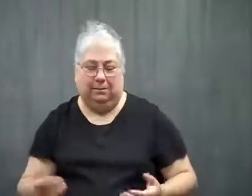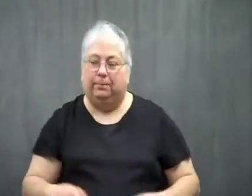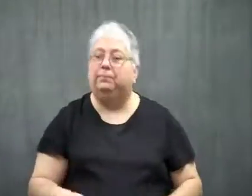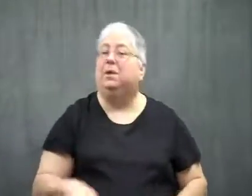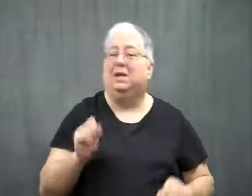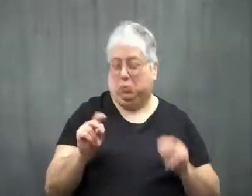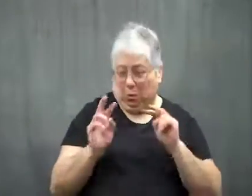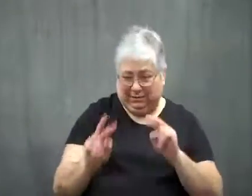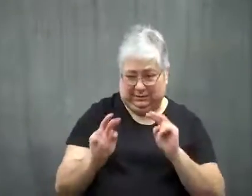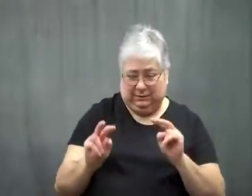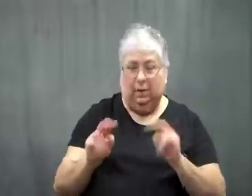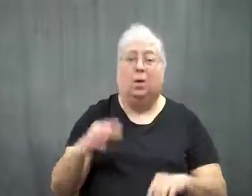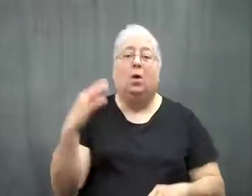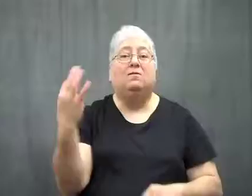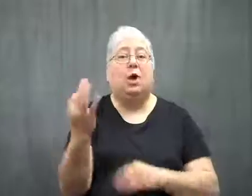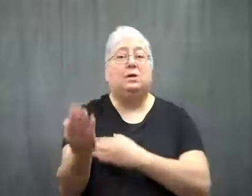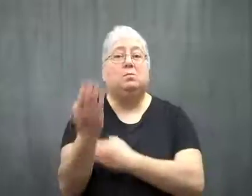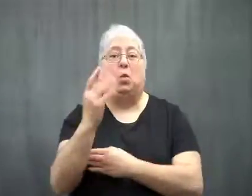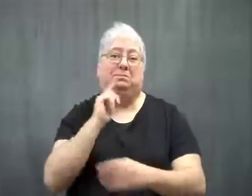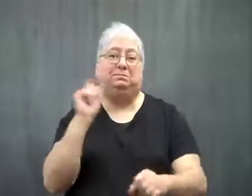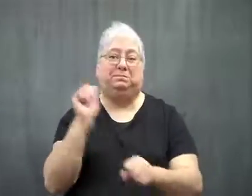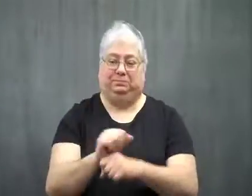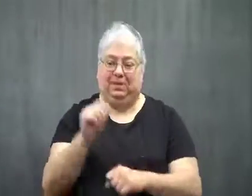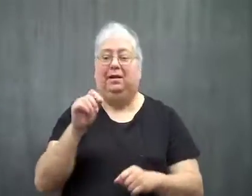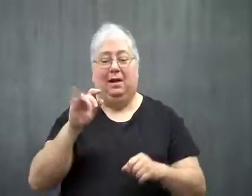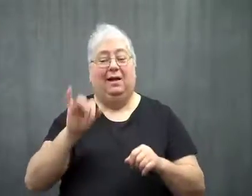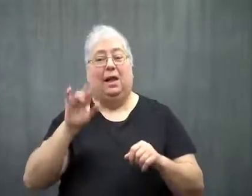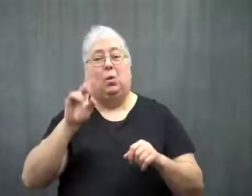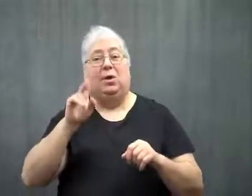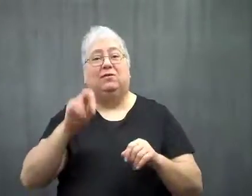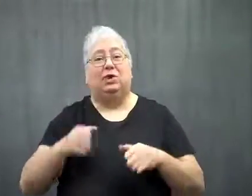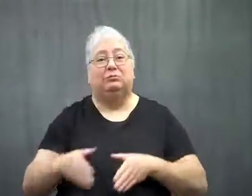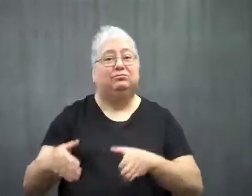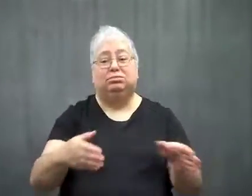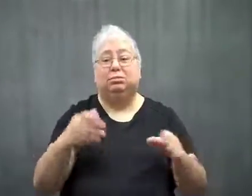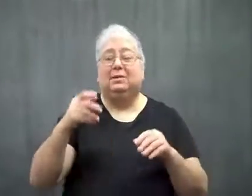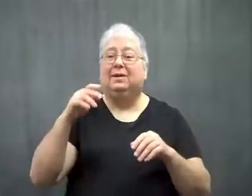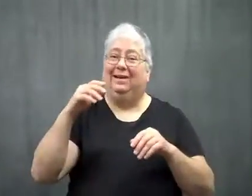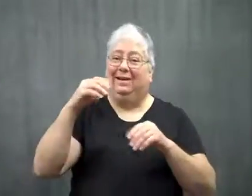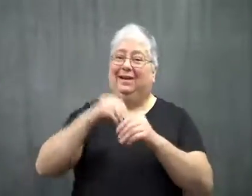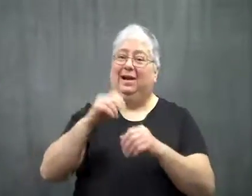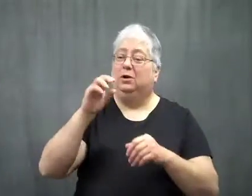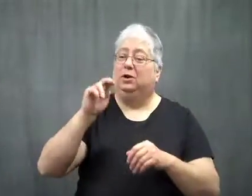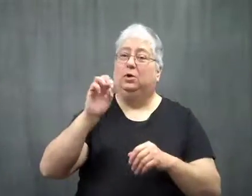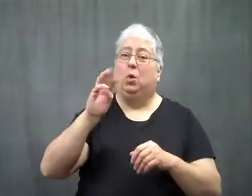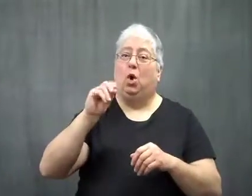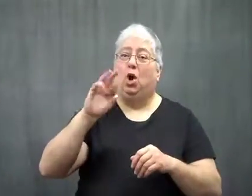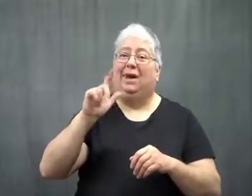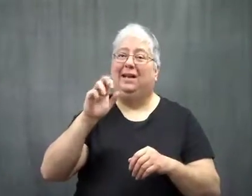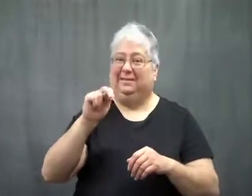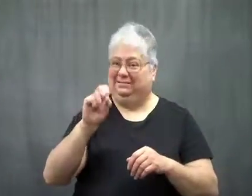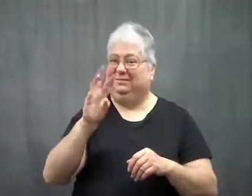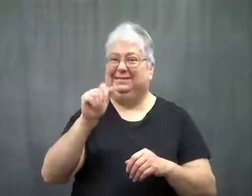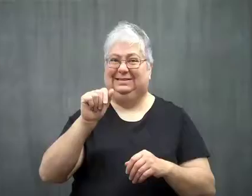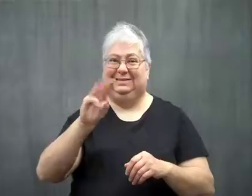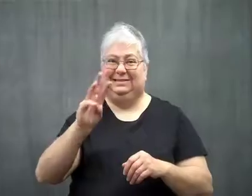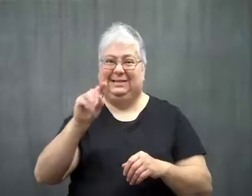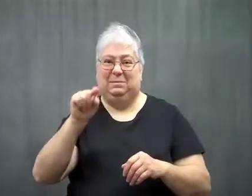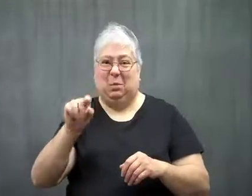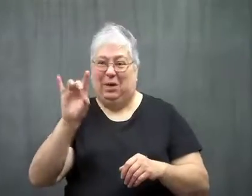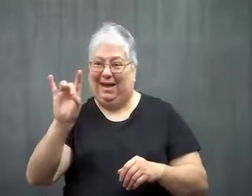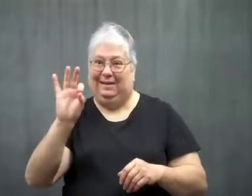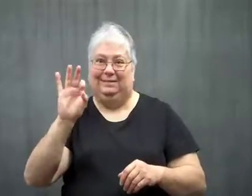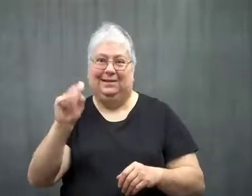The situation is being watched. On Friday, the river reached 16.8 feet in New Orleans.